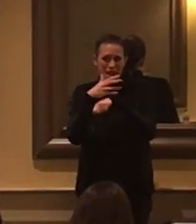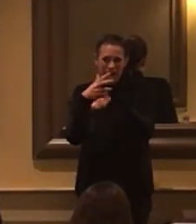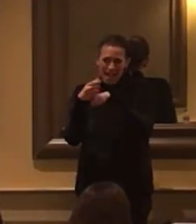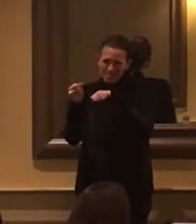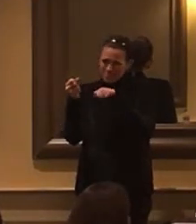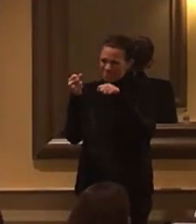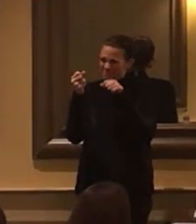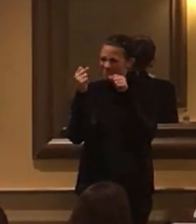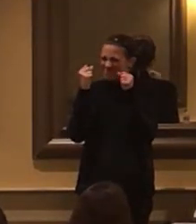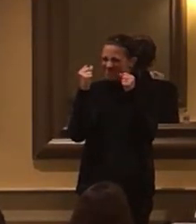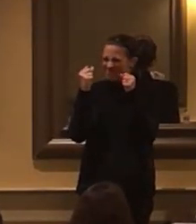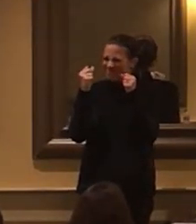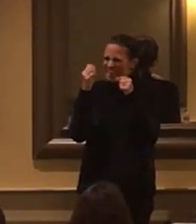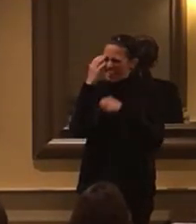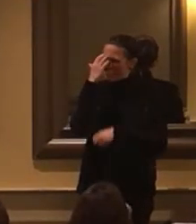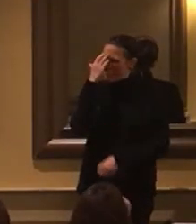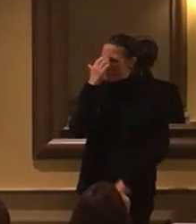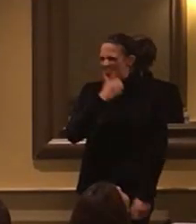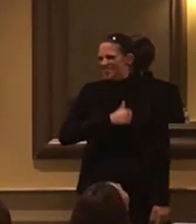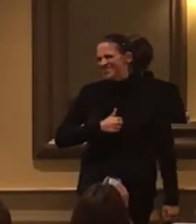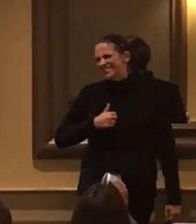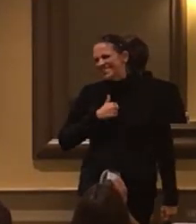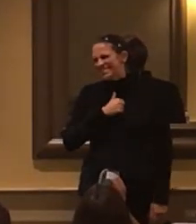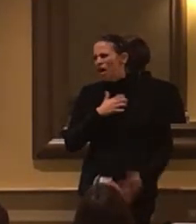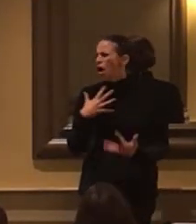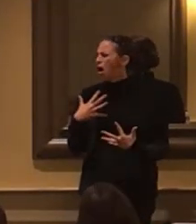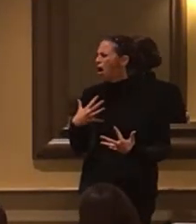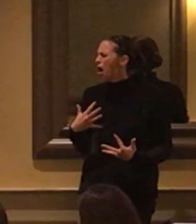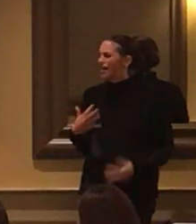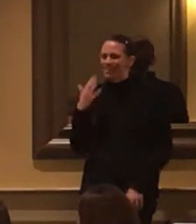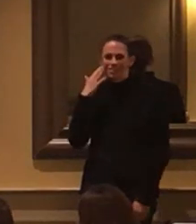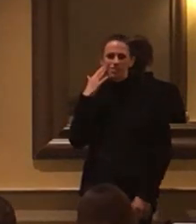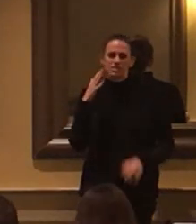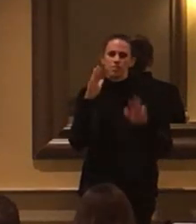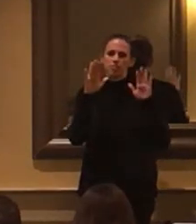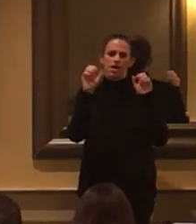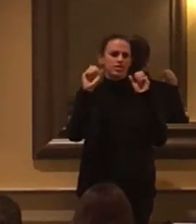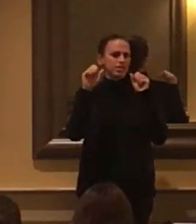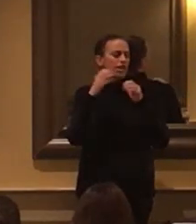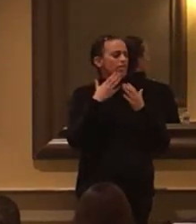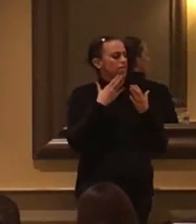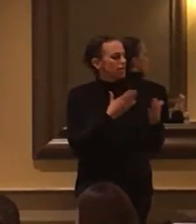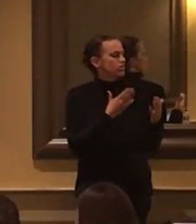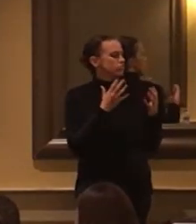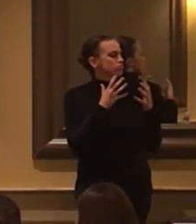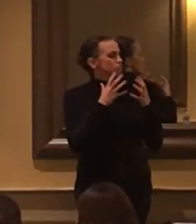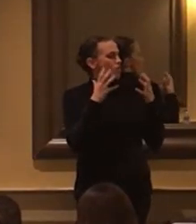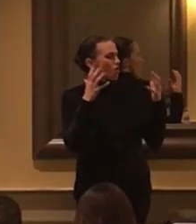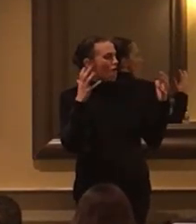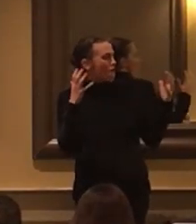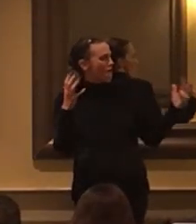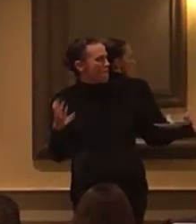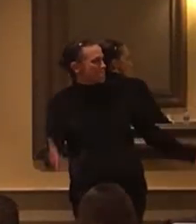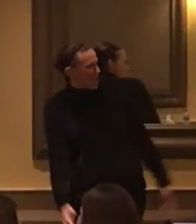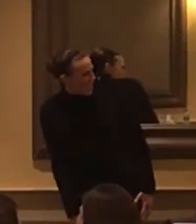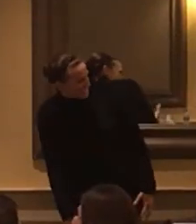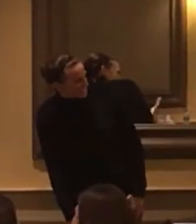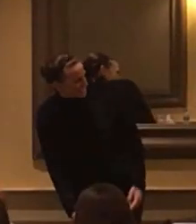I know, I'm so sorry. This is such amazing. Thank you guys so, so much for coming.